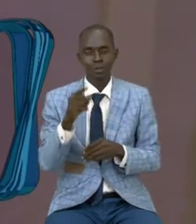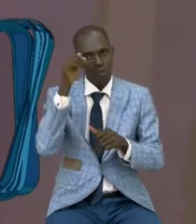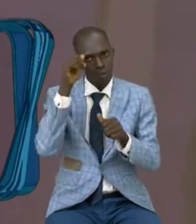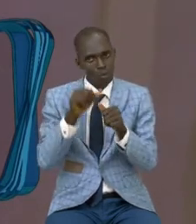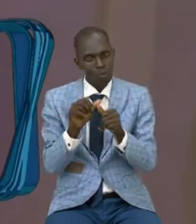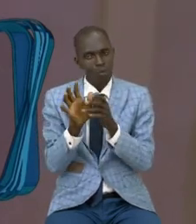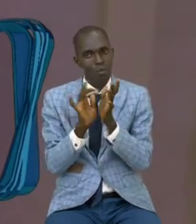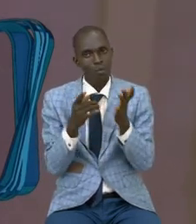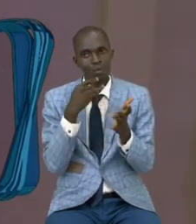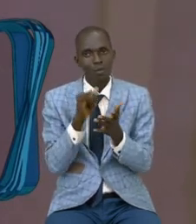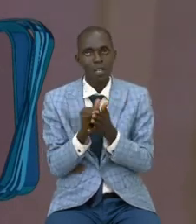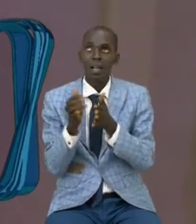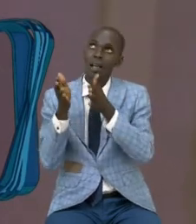do they need food